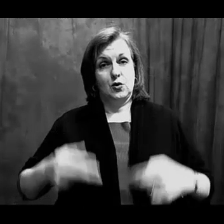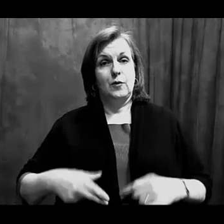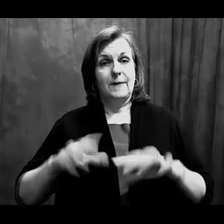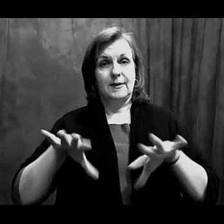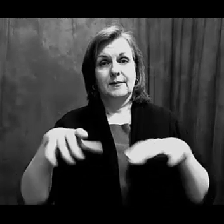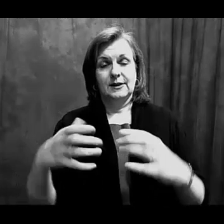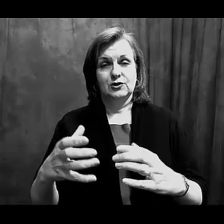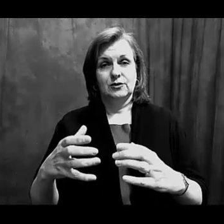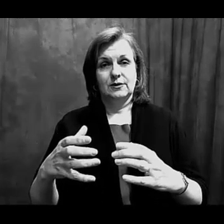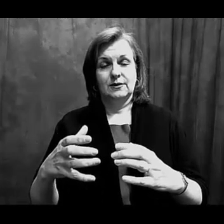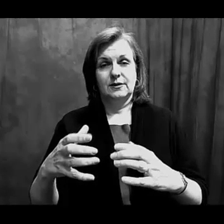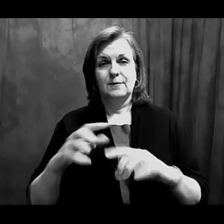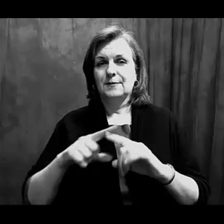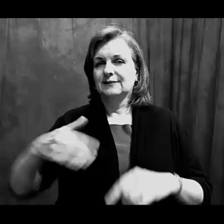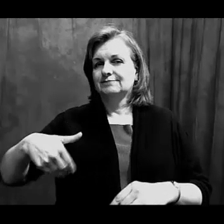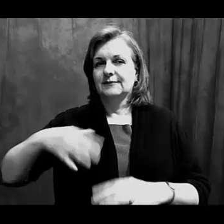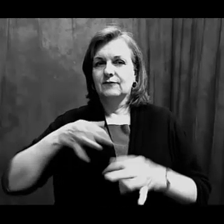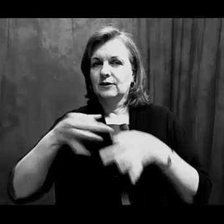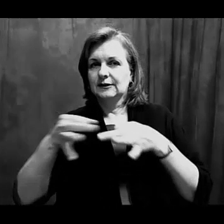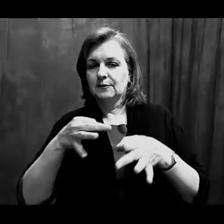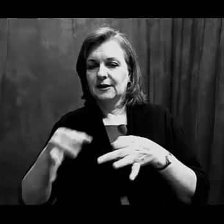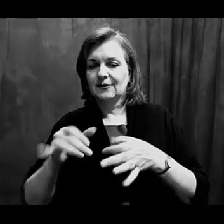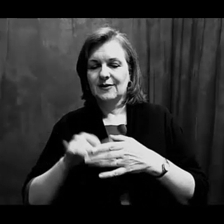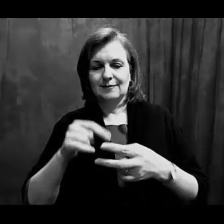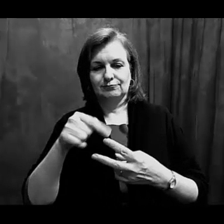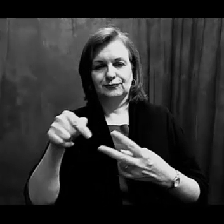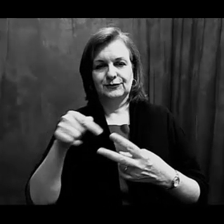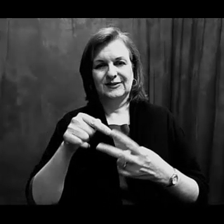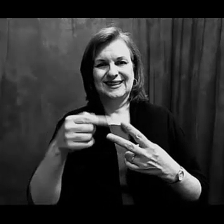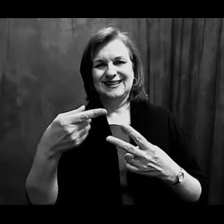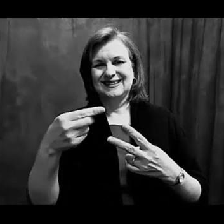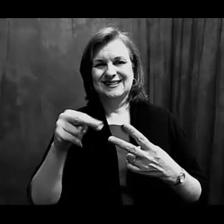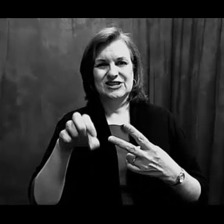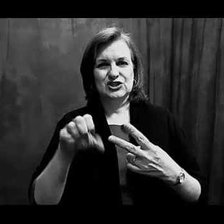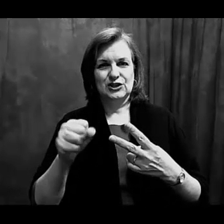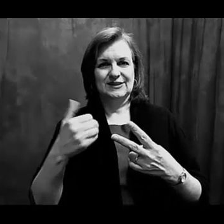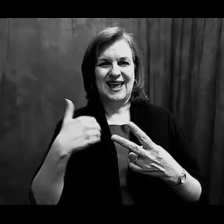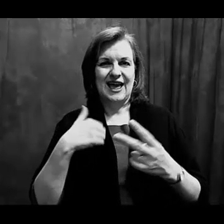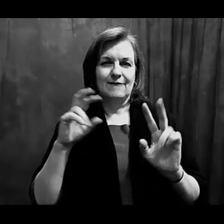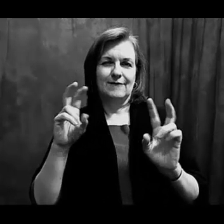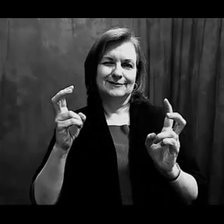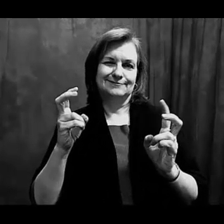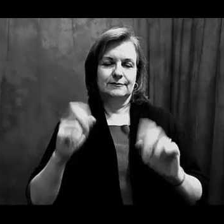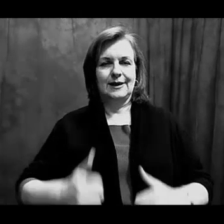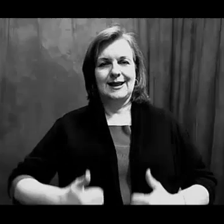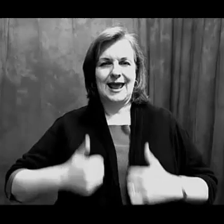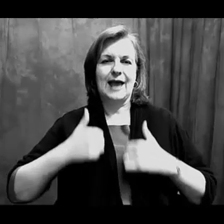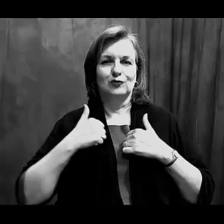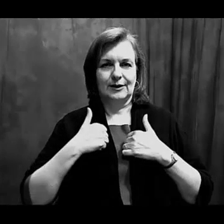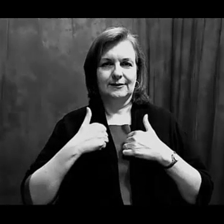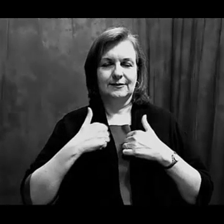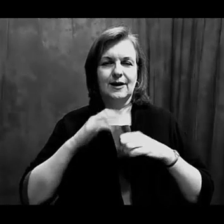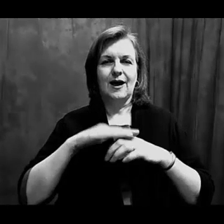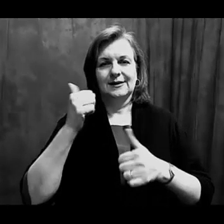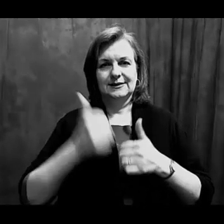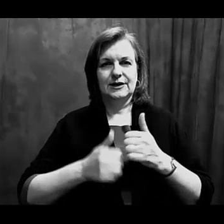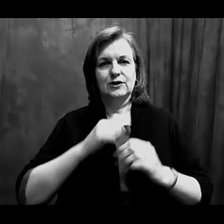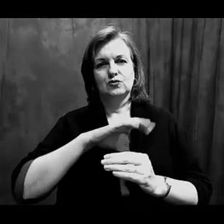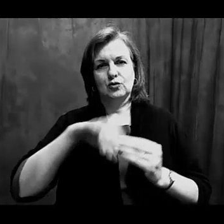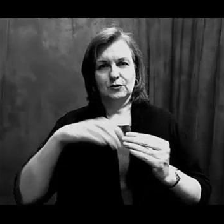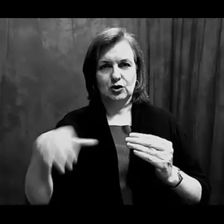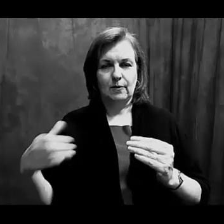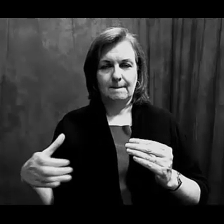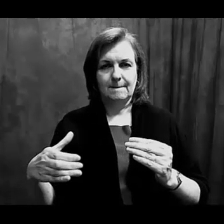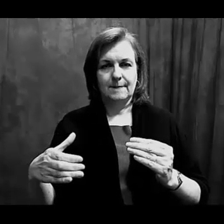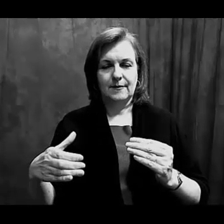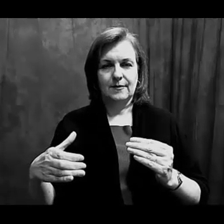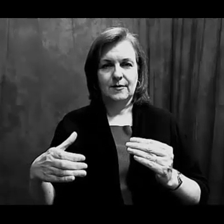but what we didn't mention to you is the fact that these genes actually have an address so to speak on each of your chromosomes